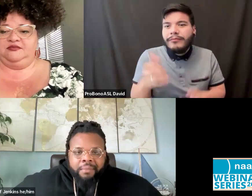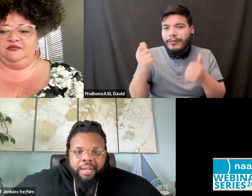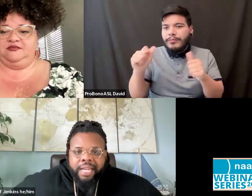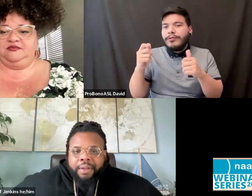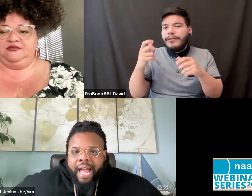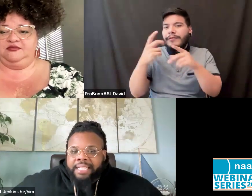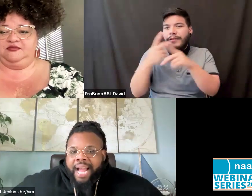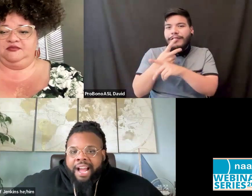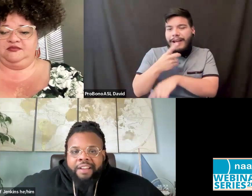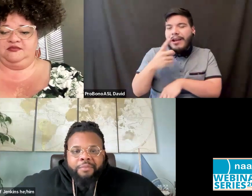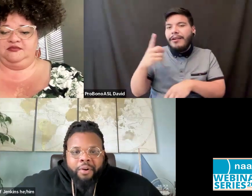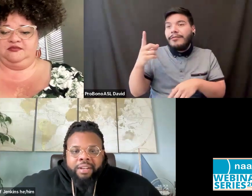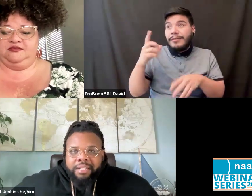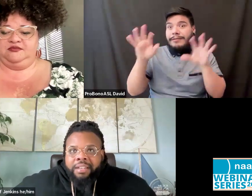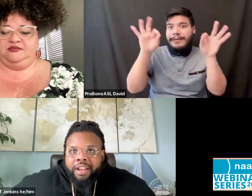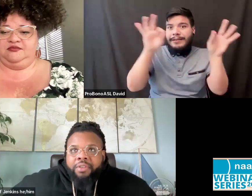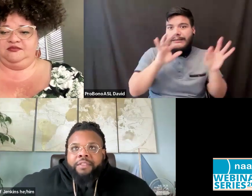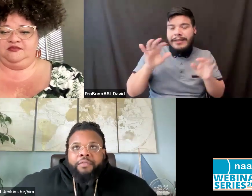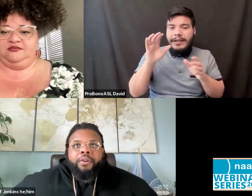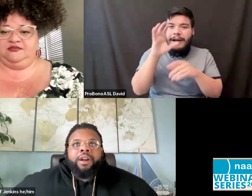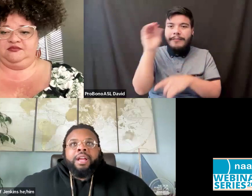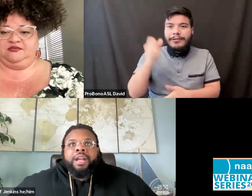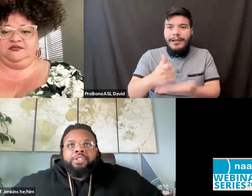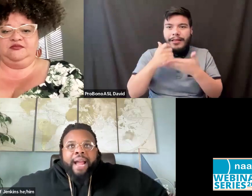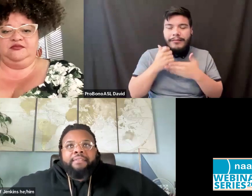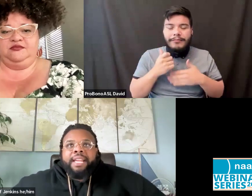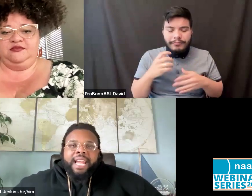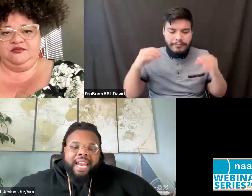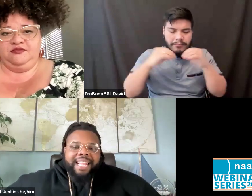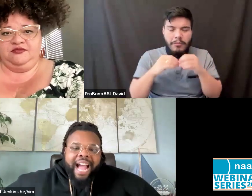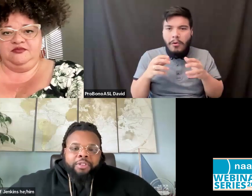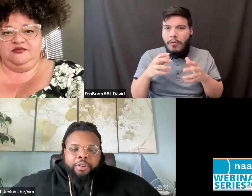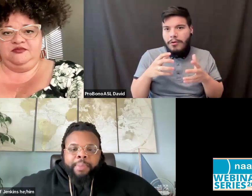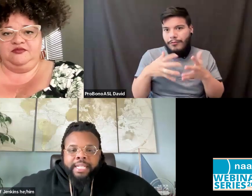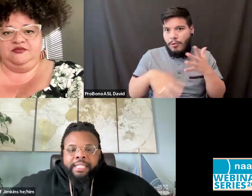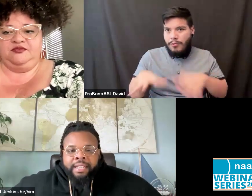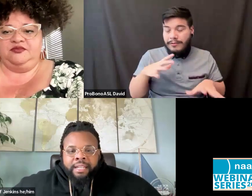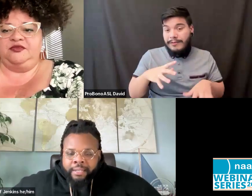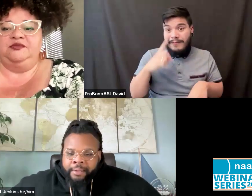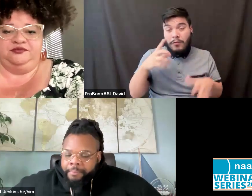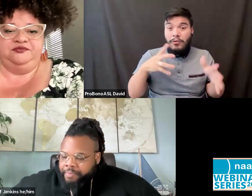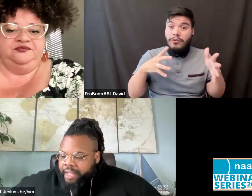because I like to have more clothing for traveling in like the outdoor space